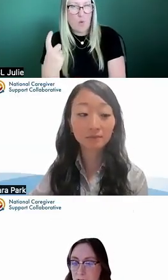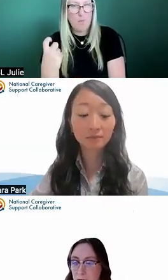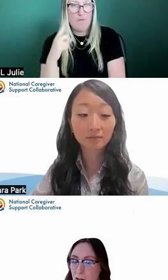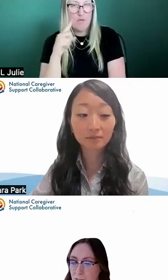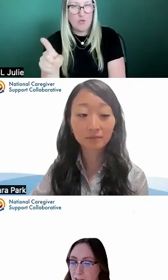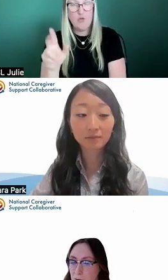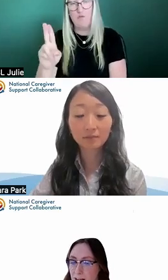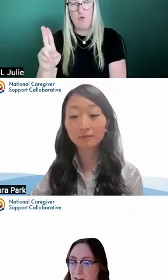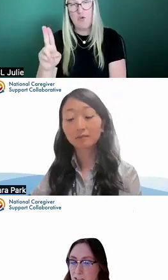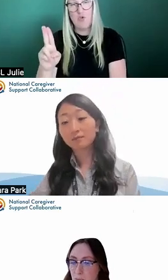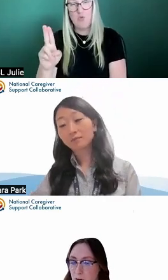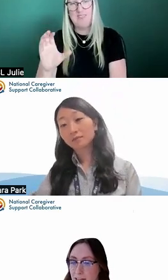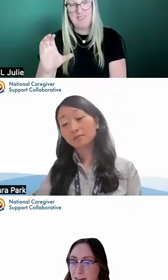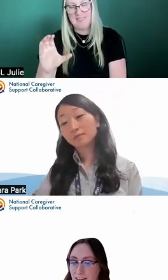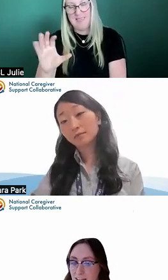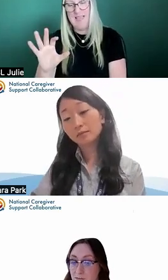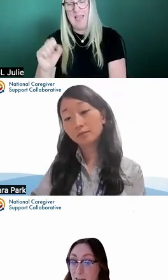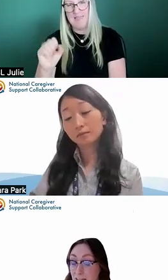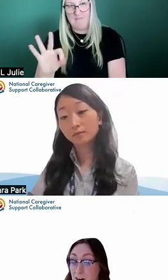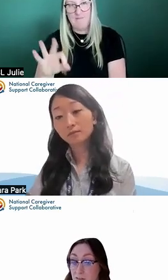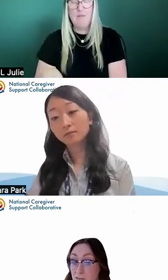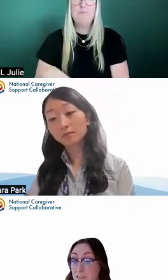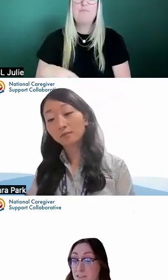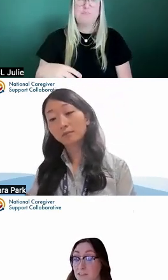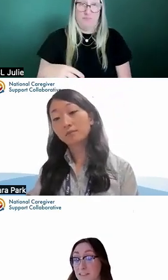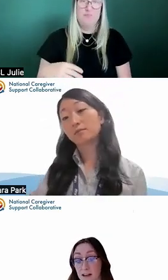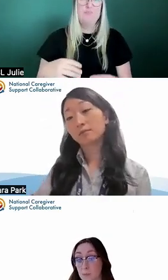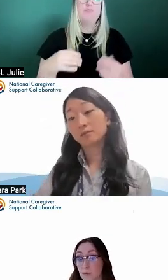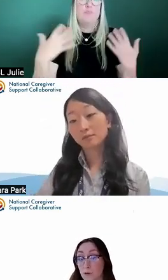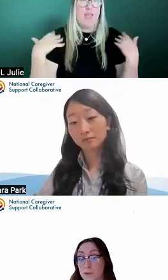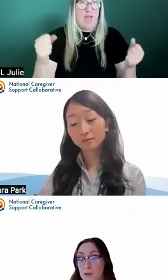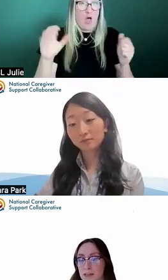so healthcare providers supporting and engaging family caregivers is obviously helpful--